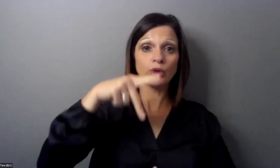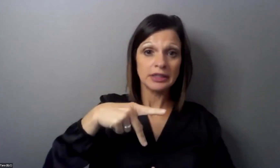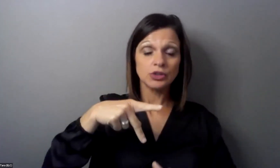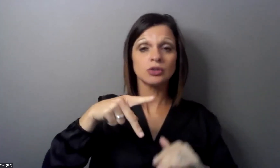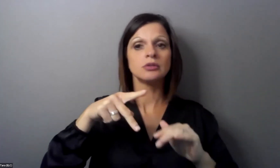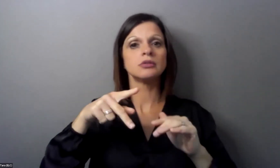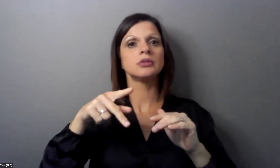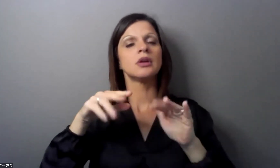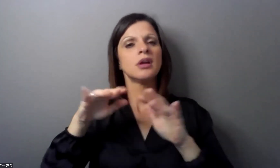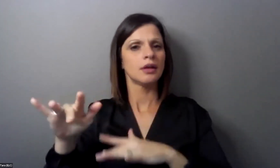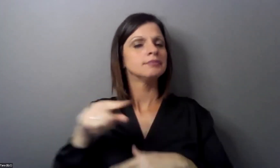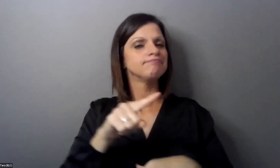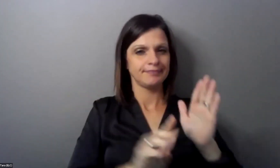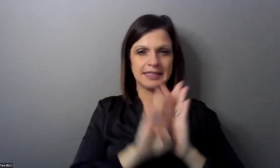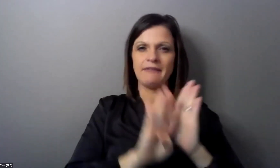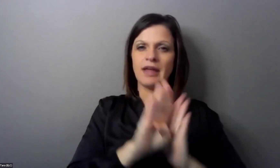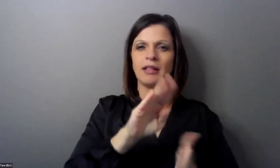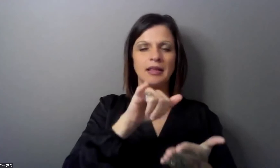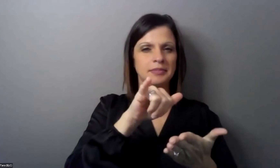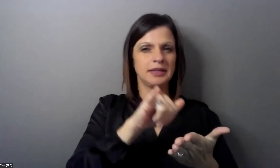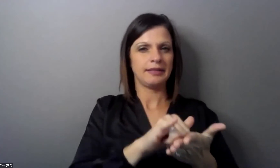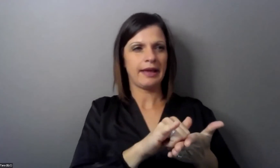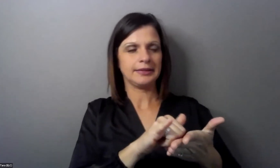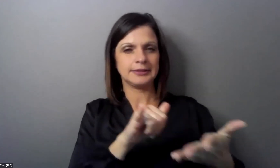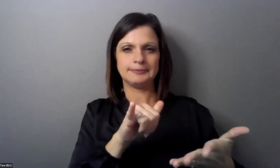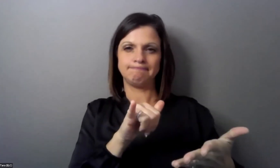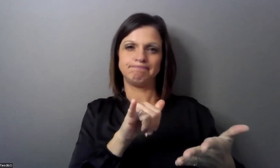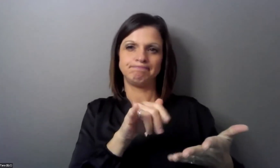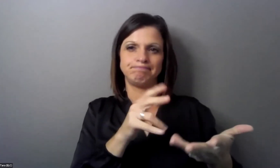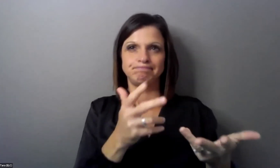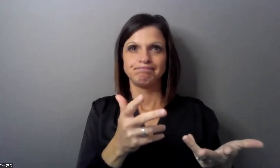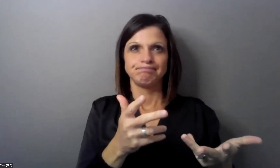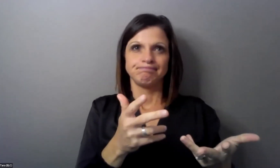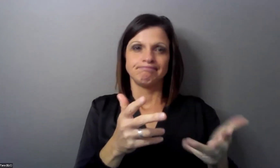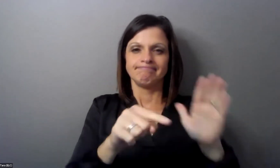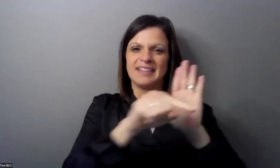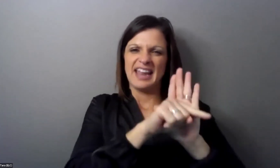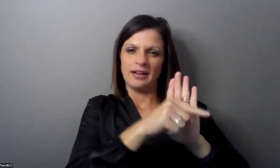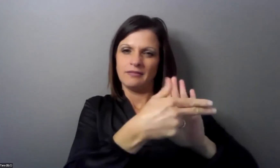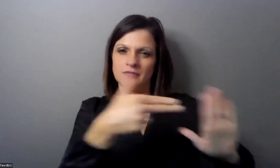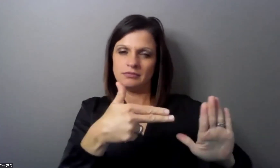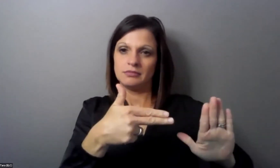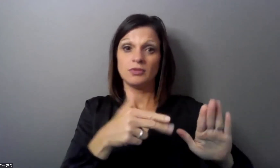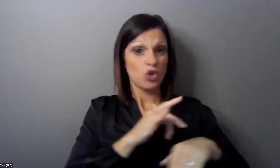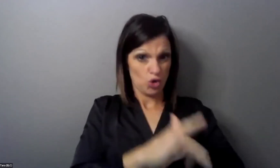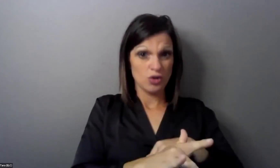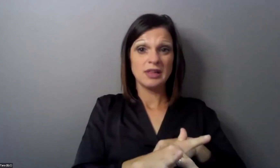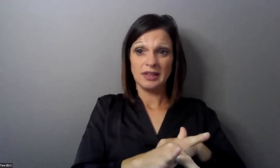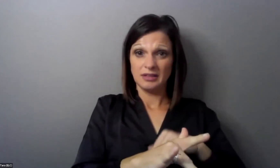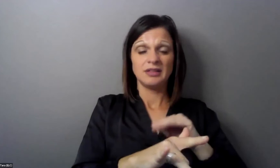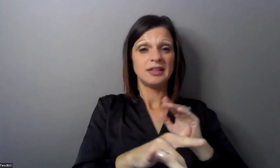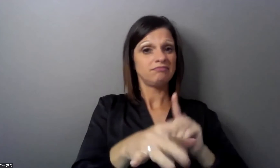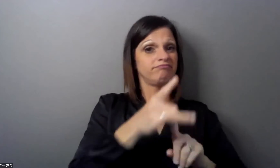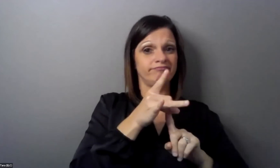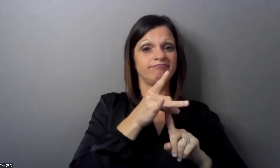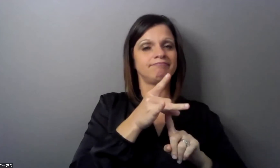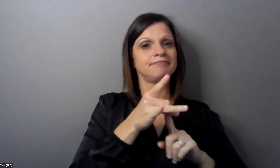To combat that, we need to start teaching